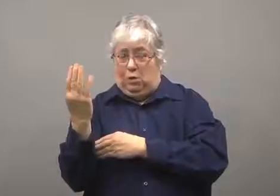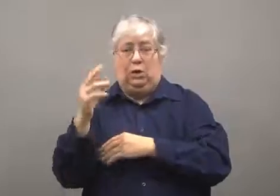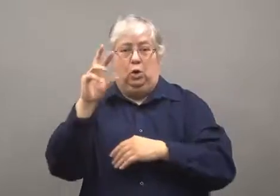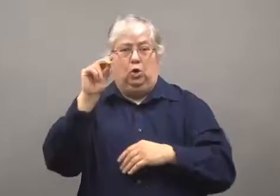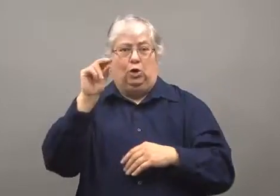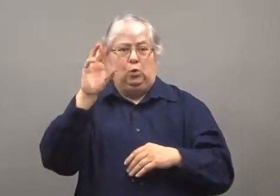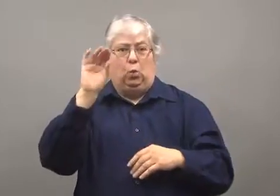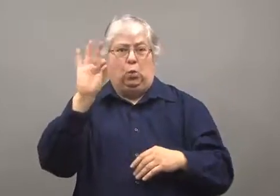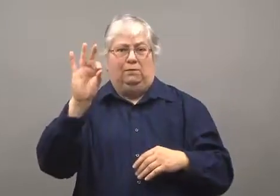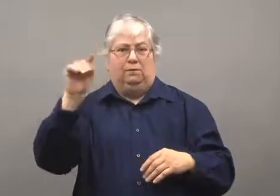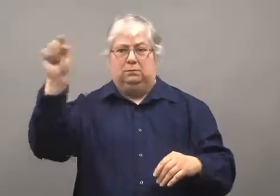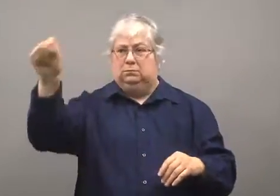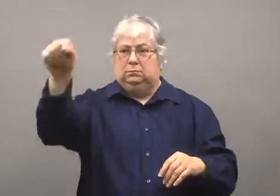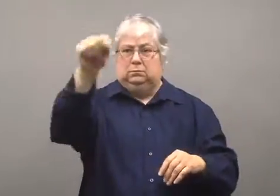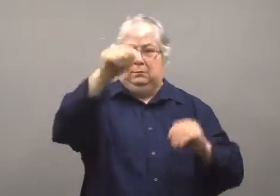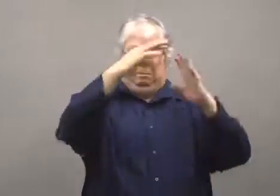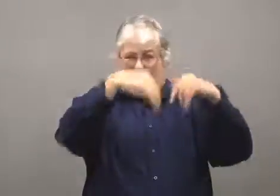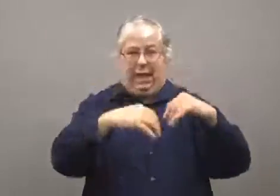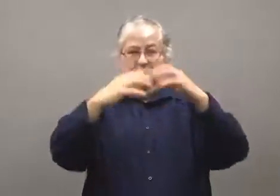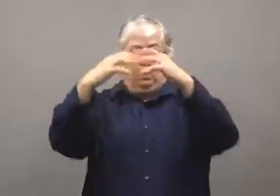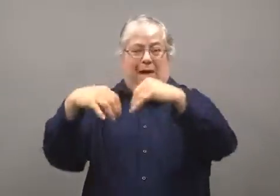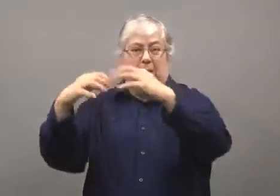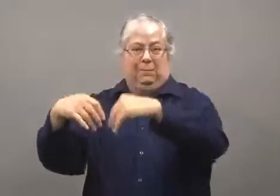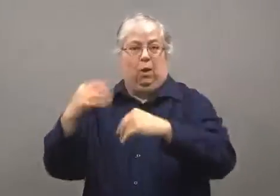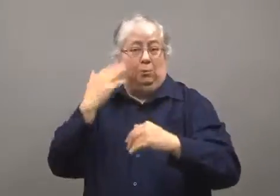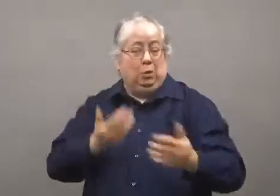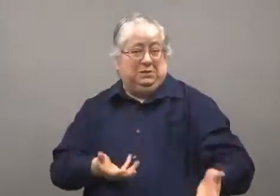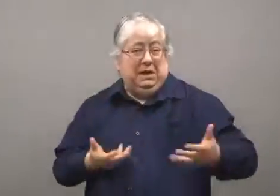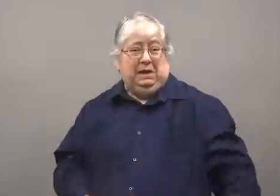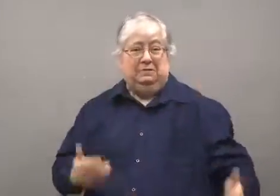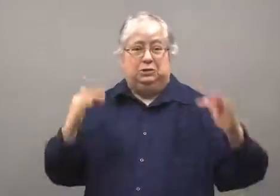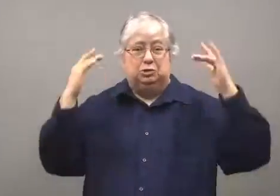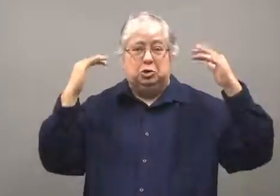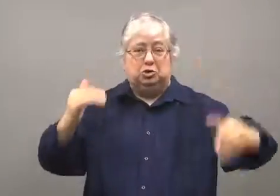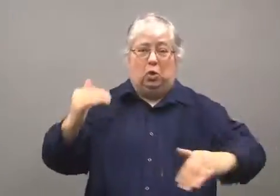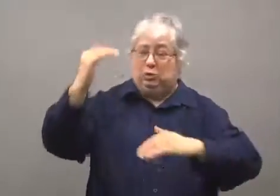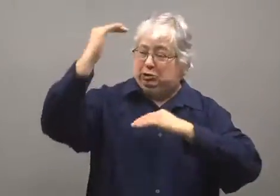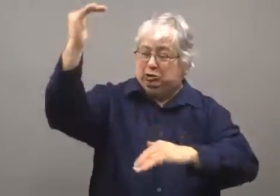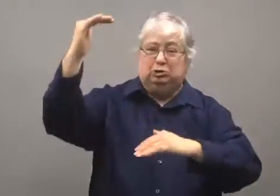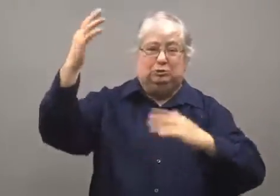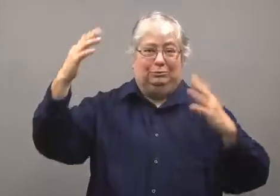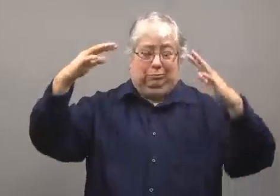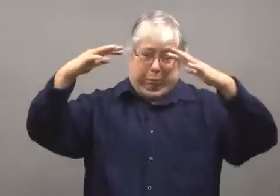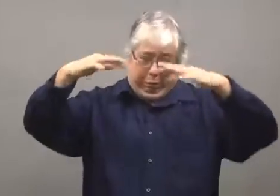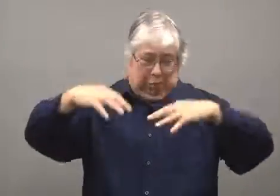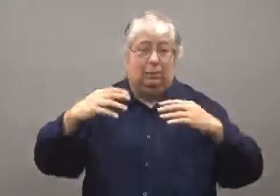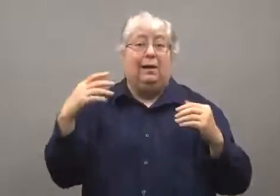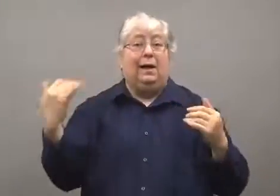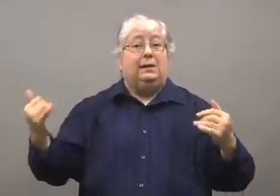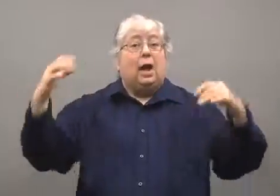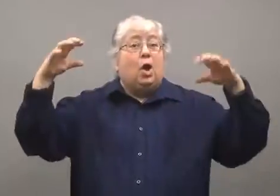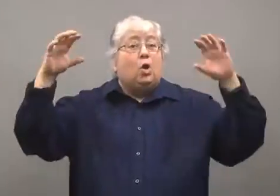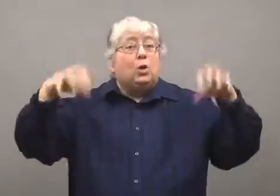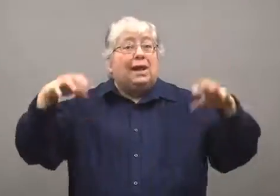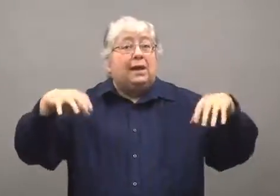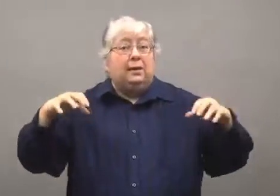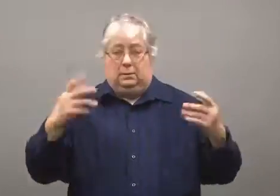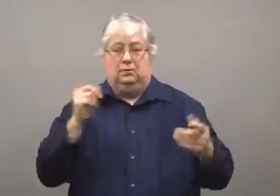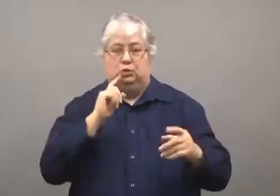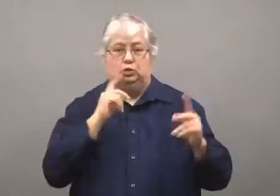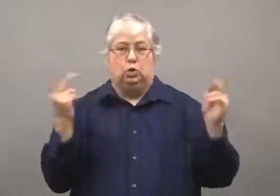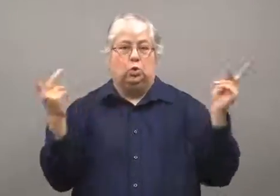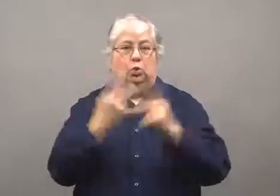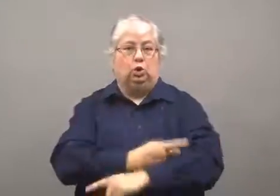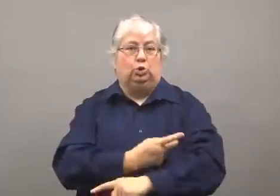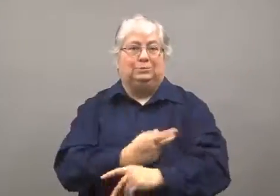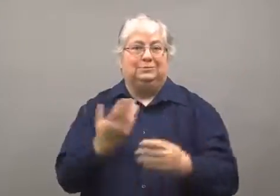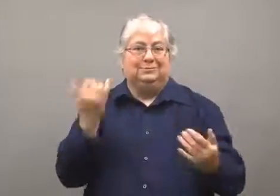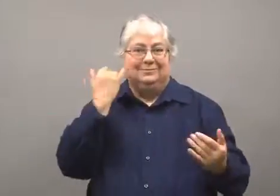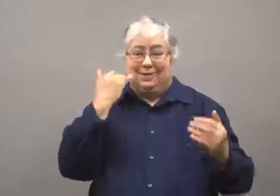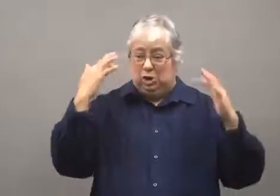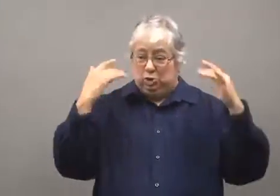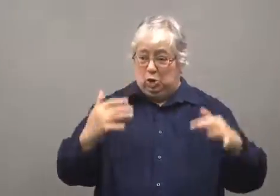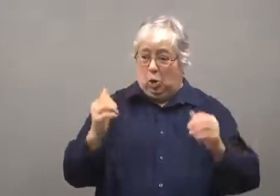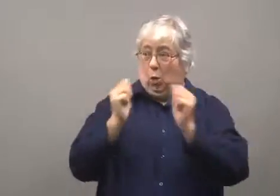30 buildings had their roofs collapse from the weight of the snow.